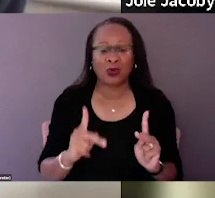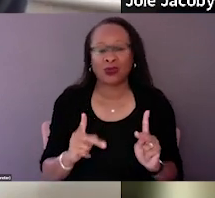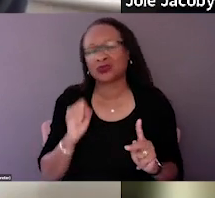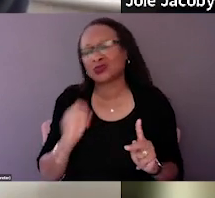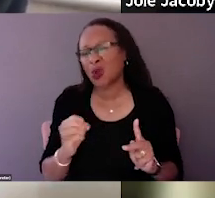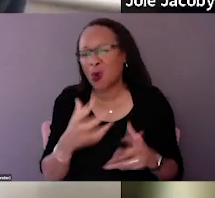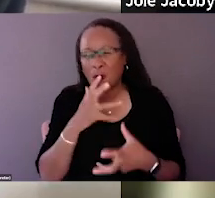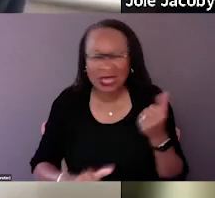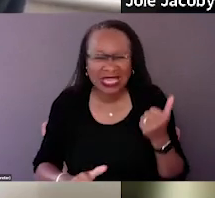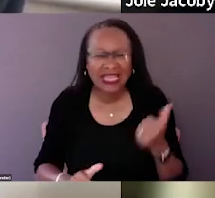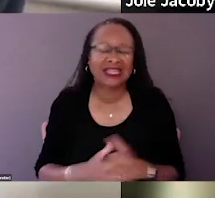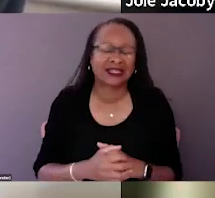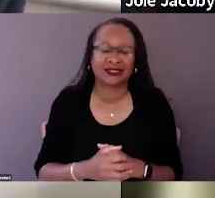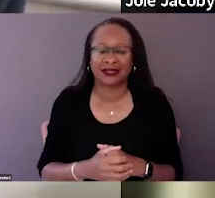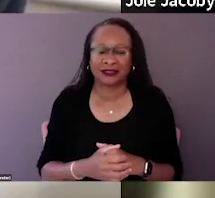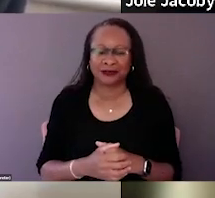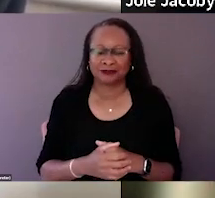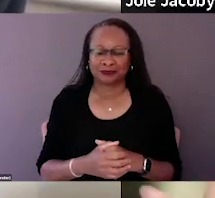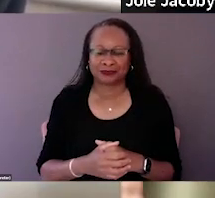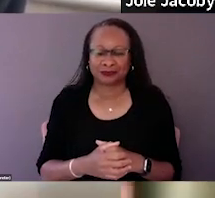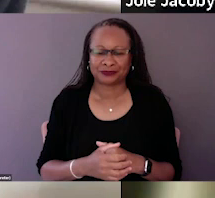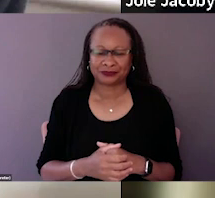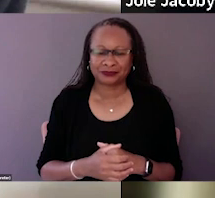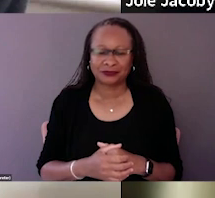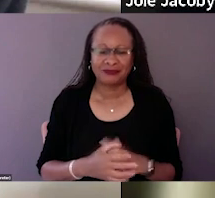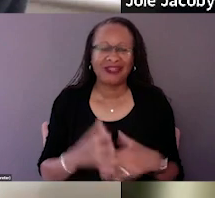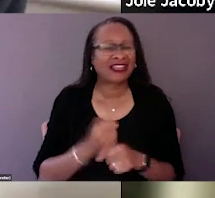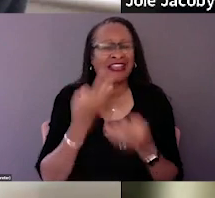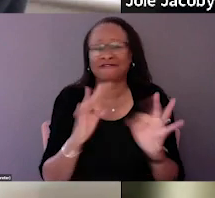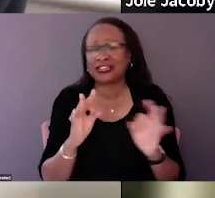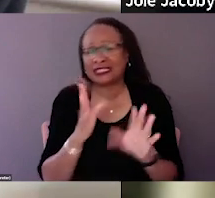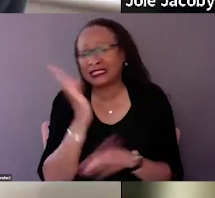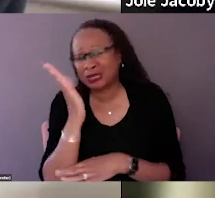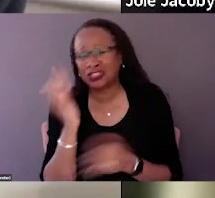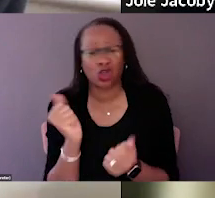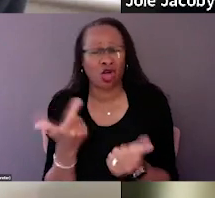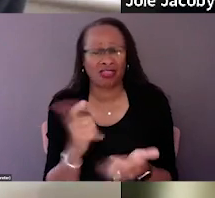and I get free speech and all that, but it was getting ridiculous